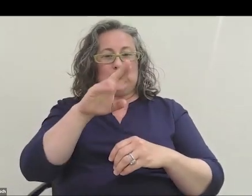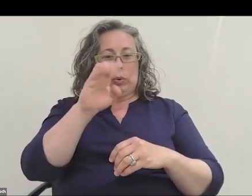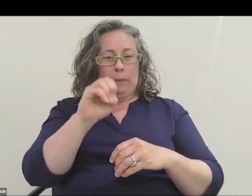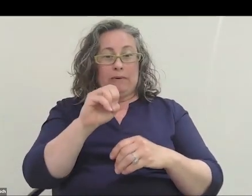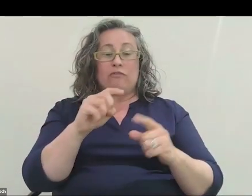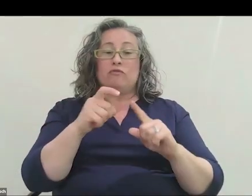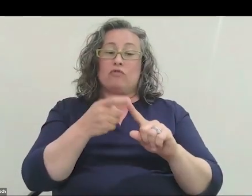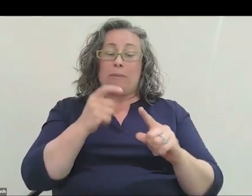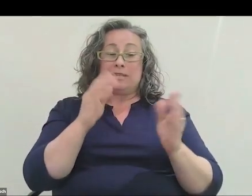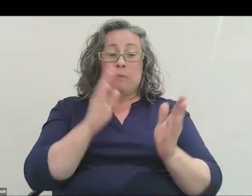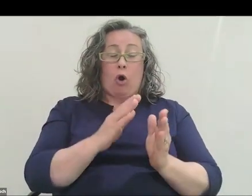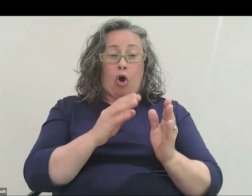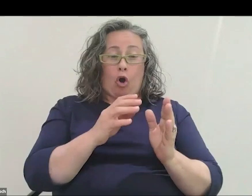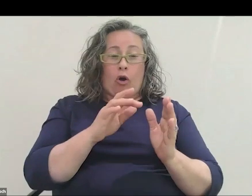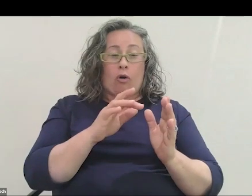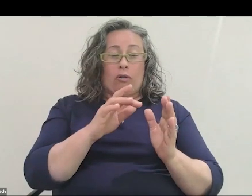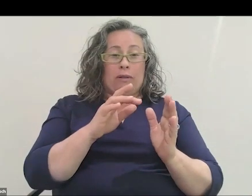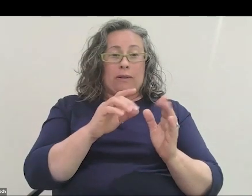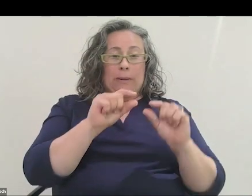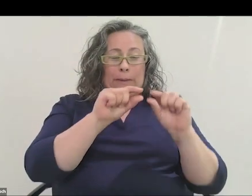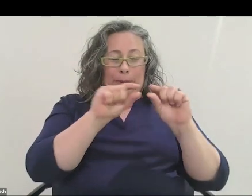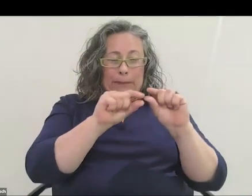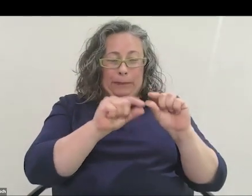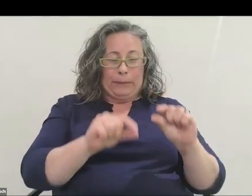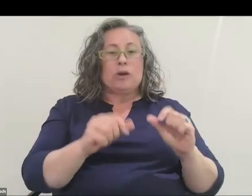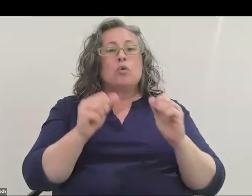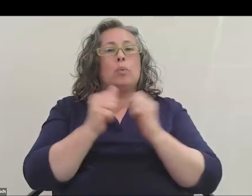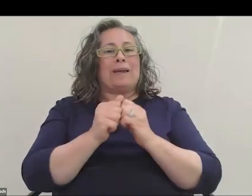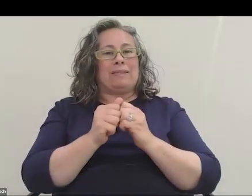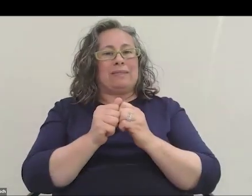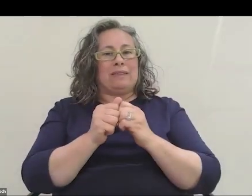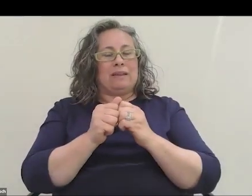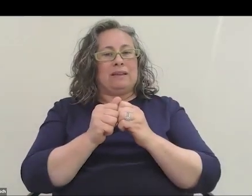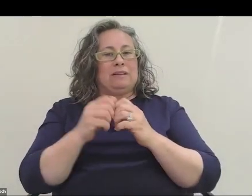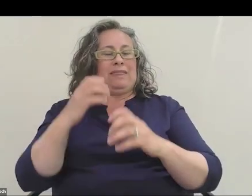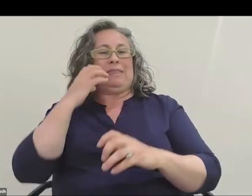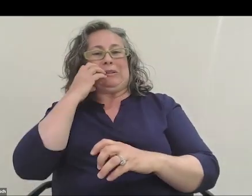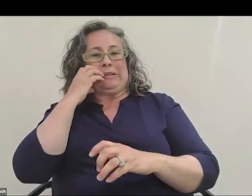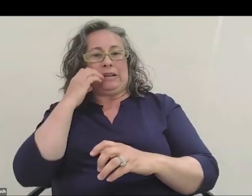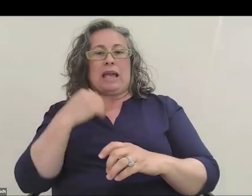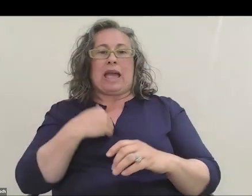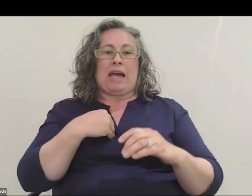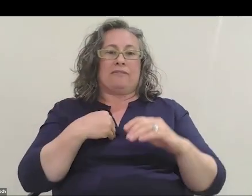of infill to large amounts, and they also have different heights for the top and bottom layer, and there's no walls around the edges